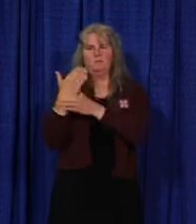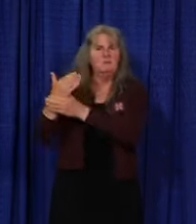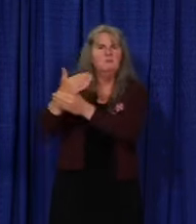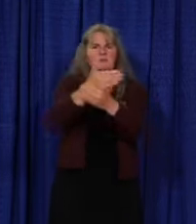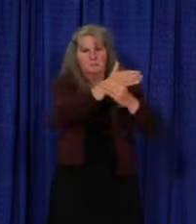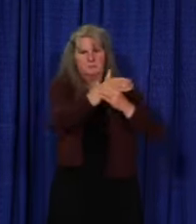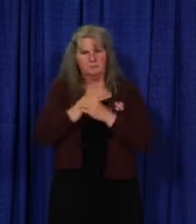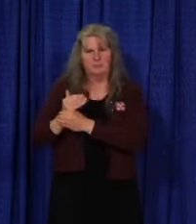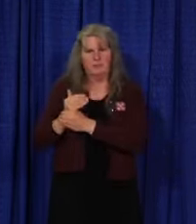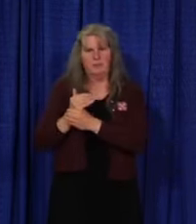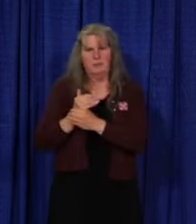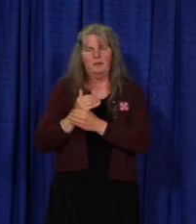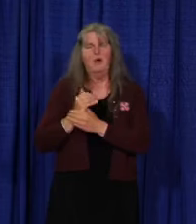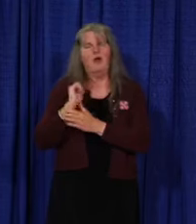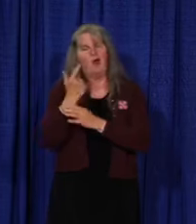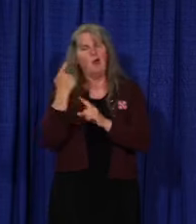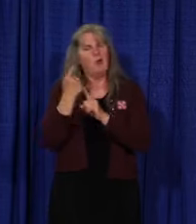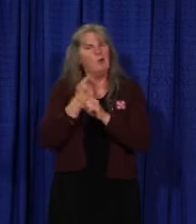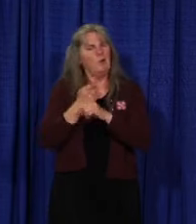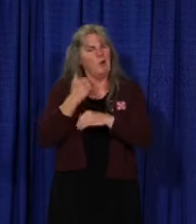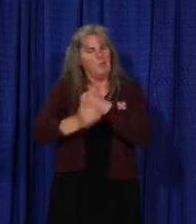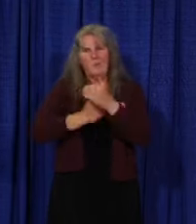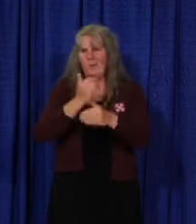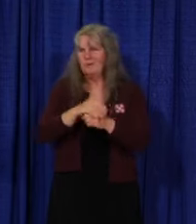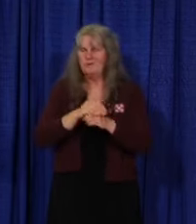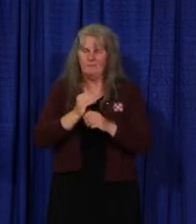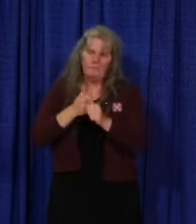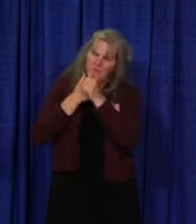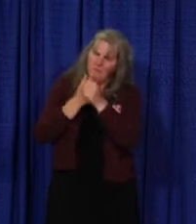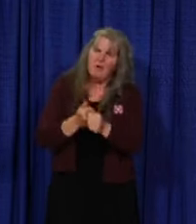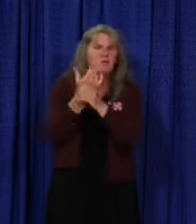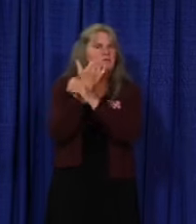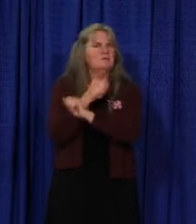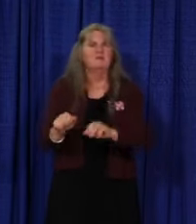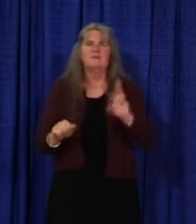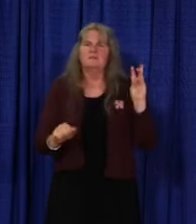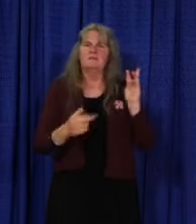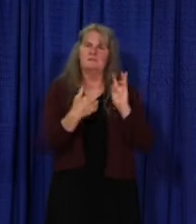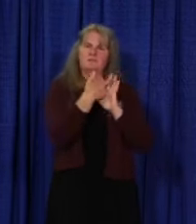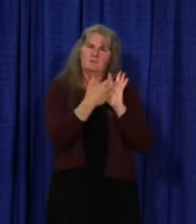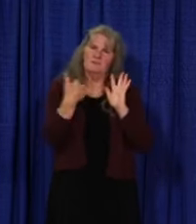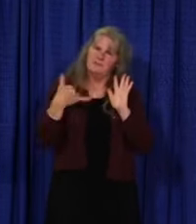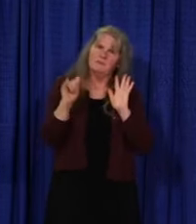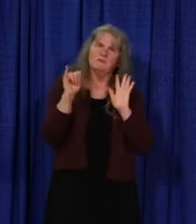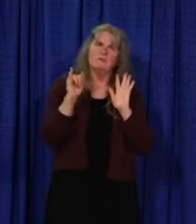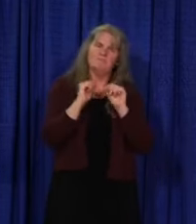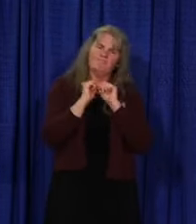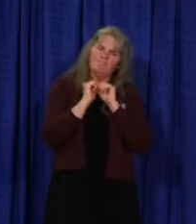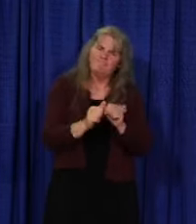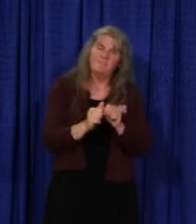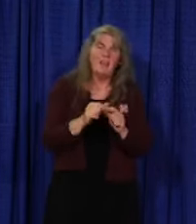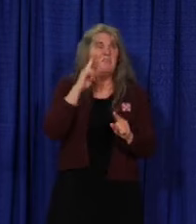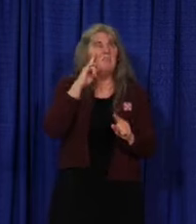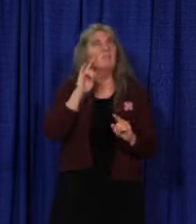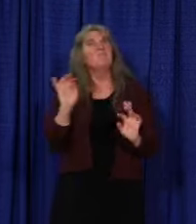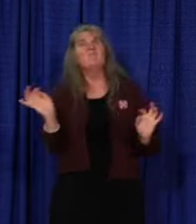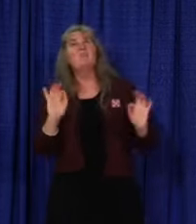and it is our responsibility to do the right thing to adhere to the Safe Six. If you think it is not important